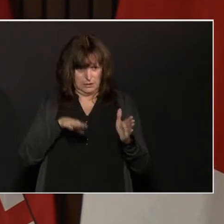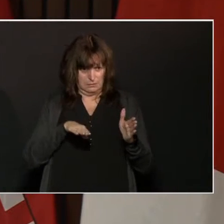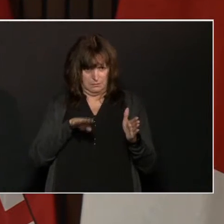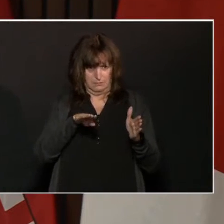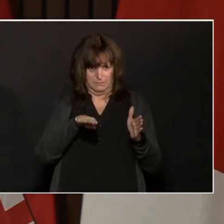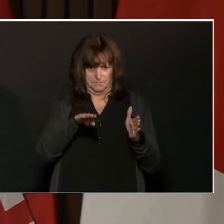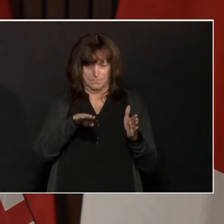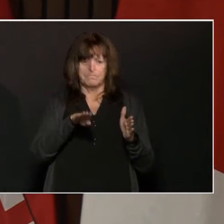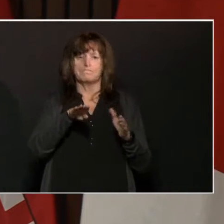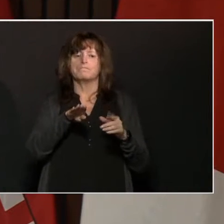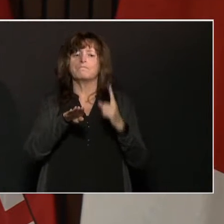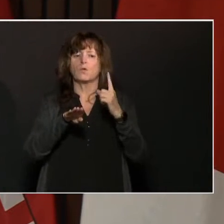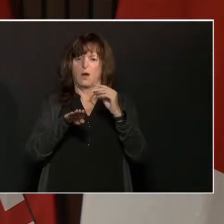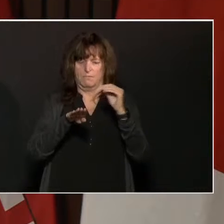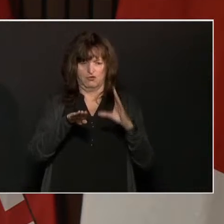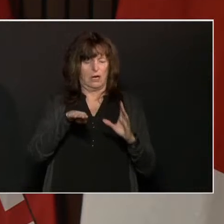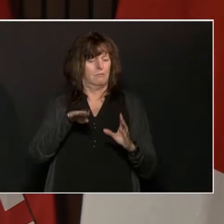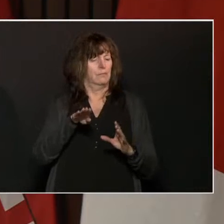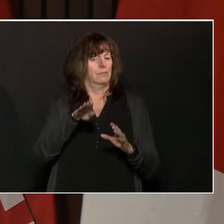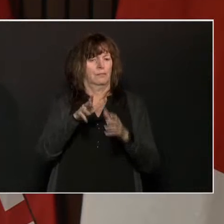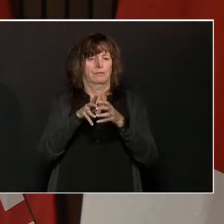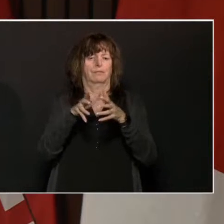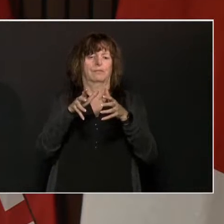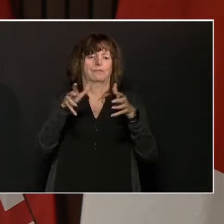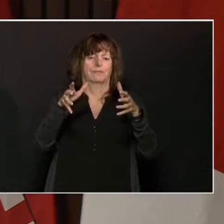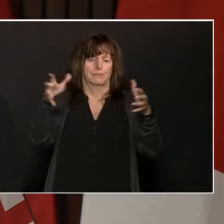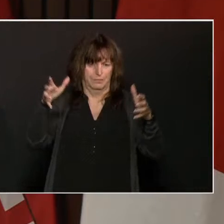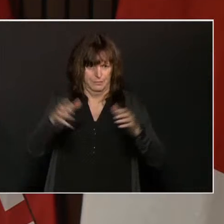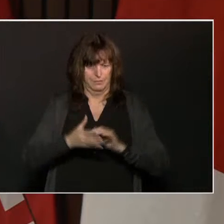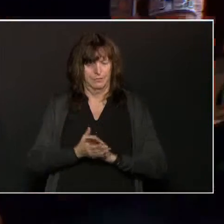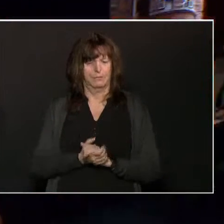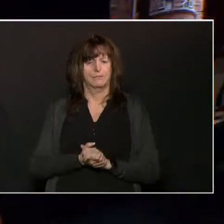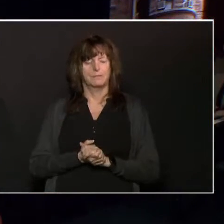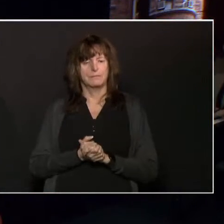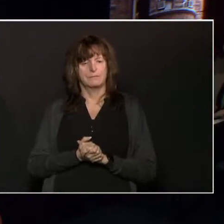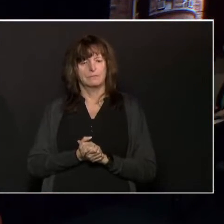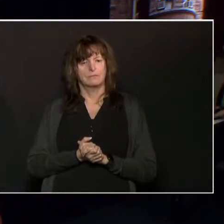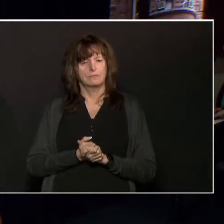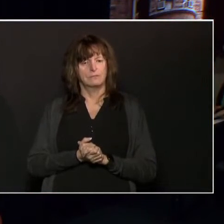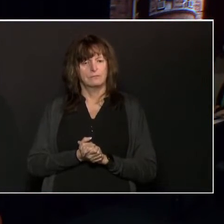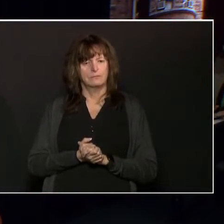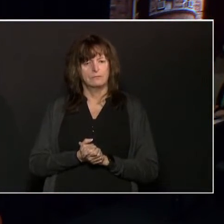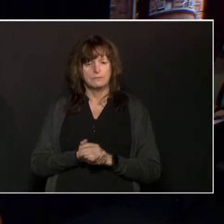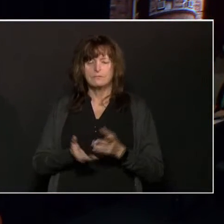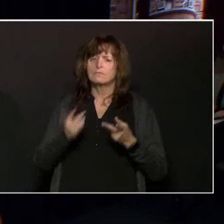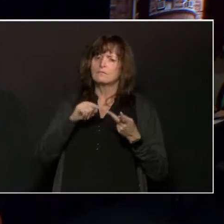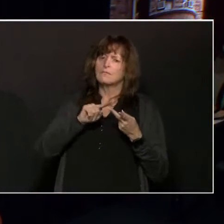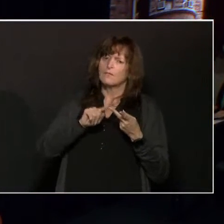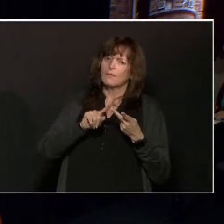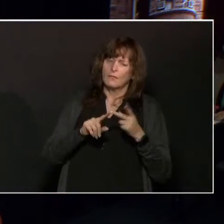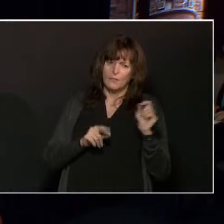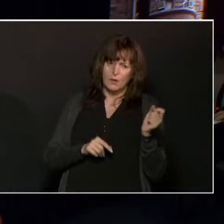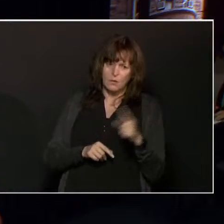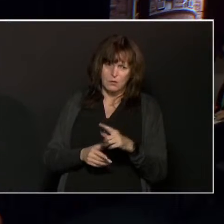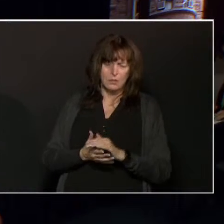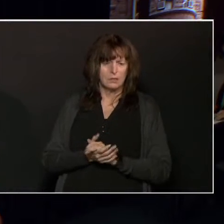I'LL BUY THE MIDDLE OF FEBRUARY ARE THERE I'LL BUY THE MIDDLE OF FEBRUARY THERE'S A I'LL BUY THE MIDDLE OF FEBRUARY THERE'S A V I'LL BUY THE MIDDLE OF FEBRUARY THERE'S A VERY I'LL BUY THE MIDDLE OF FEBRUARY THERE'S A THERE'S A VERY THERE'S A VERY GOOD THERE'S A VERY GOOD PAPER THAT THERE'S A VERY GOOD PAPER THAT JUST